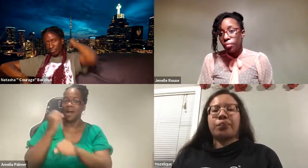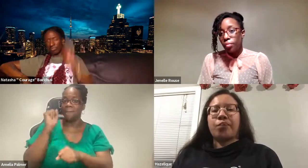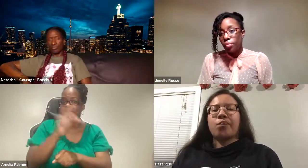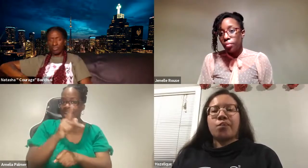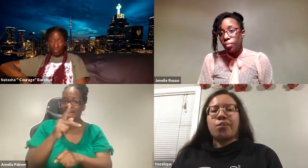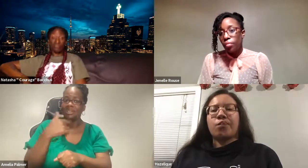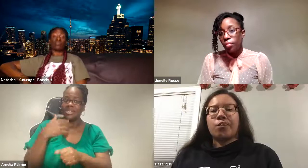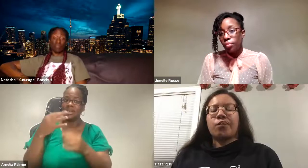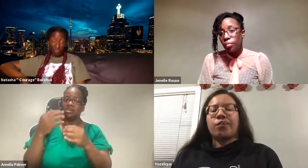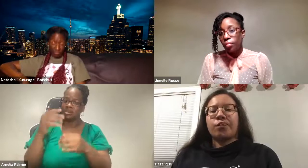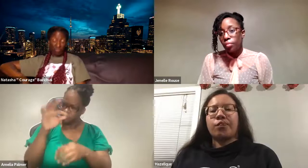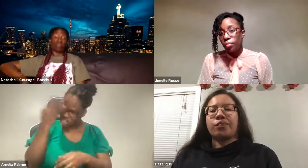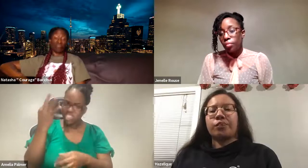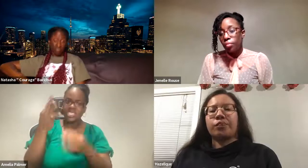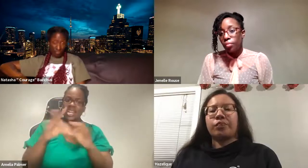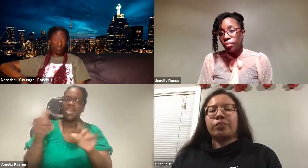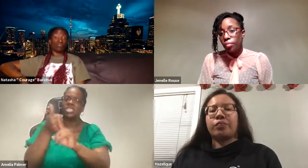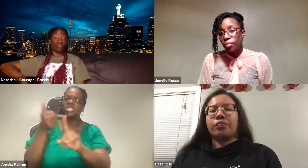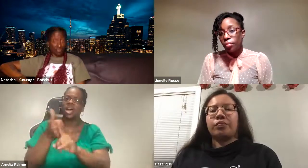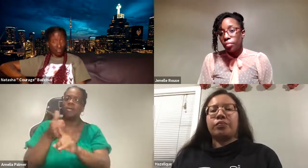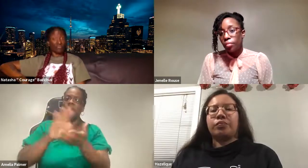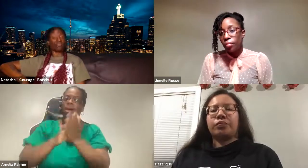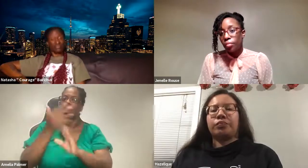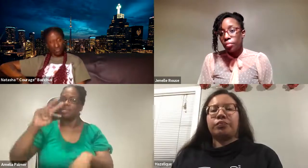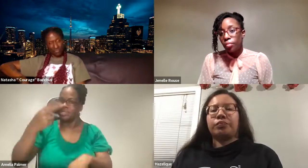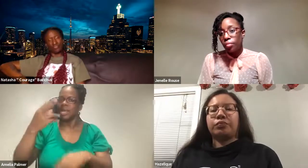the other language becomes oppressed and those people are fighting back who are being oppressed